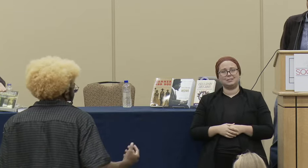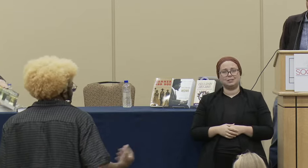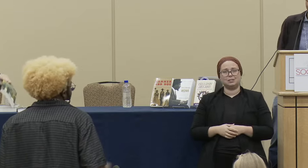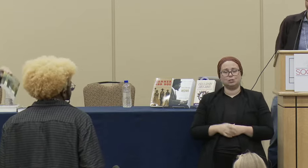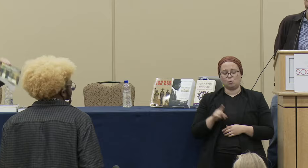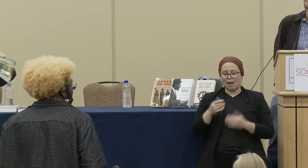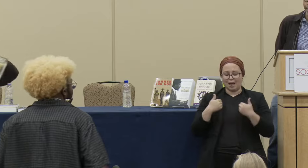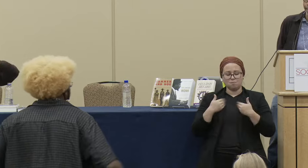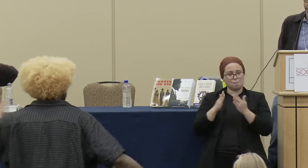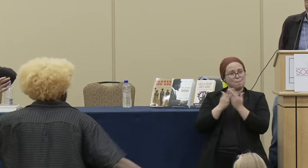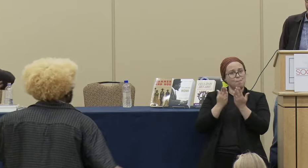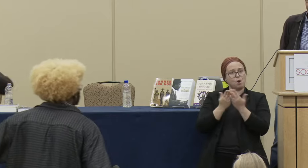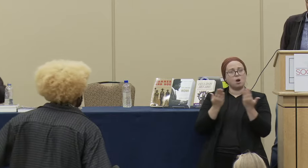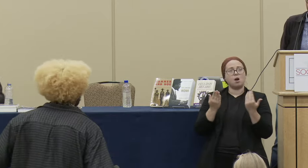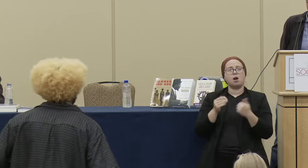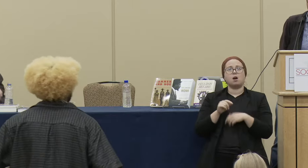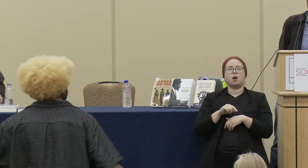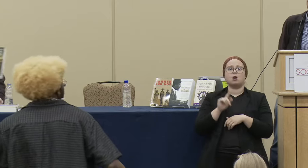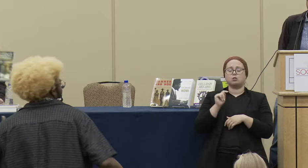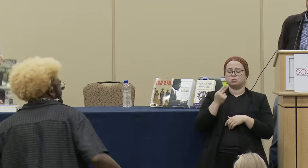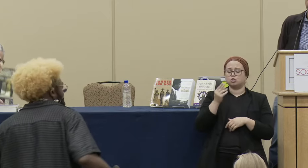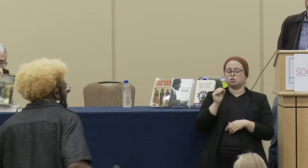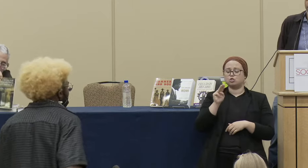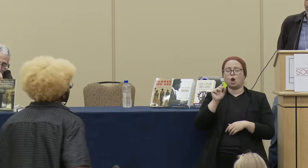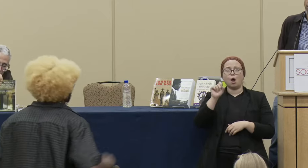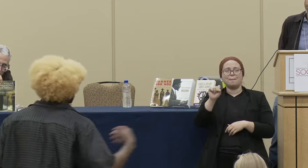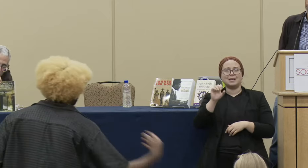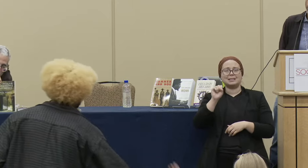Jones and Claudia Jones has a book . You know, the left of